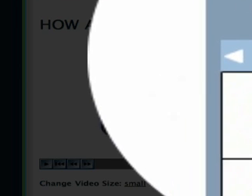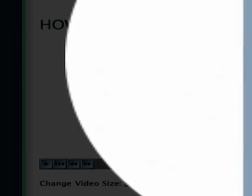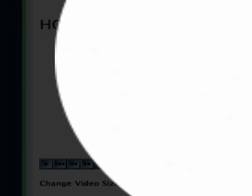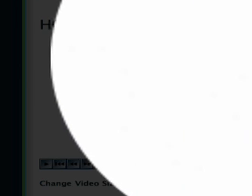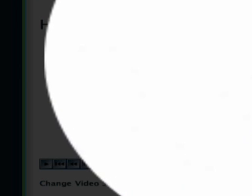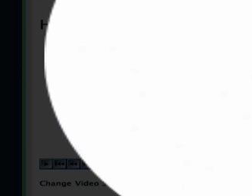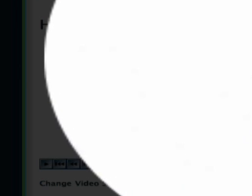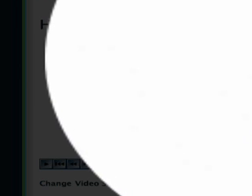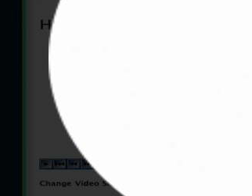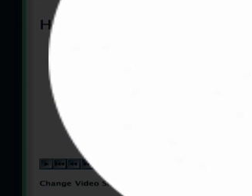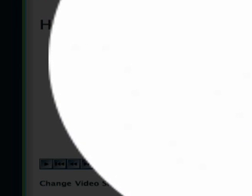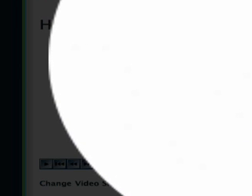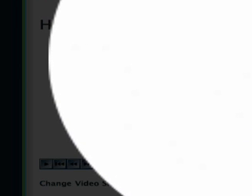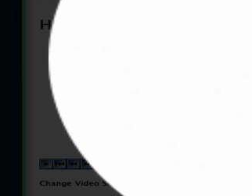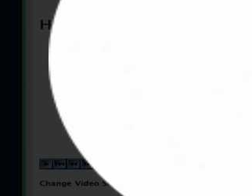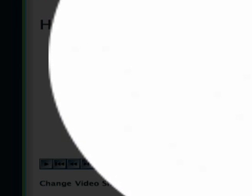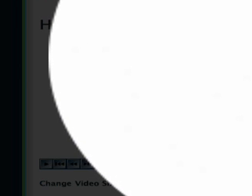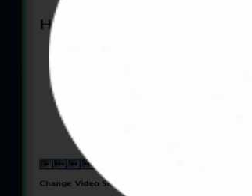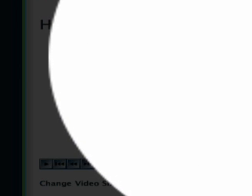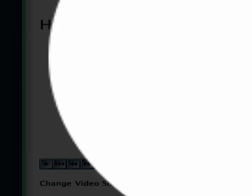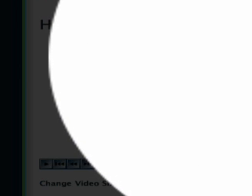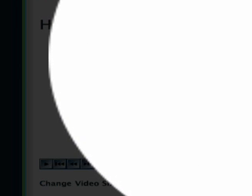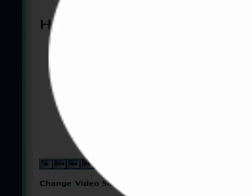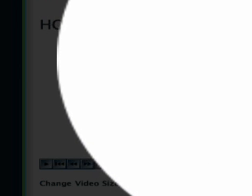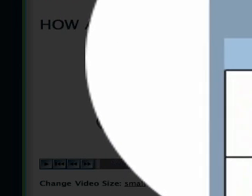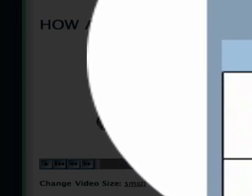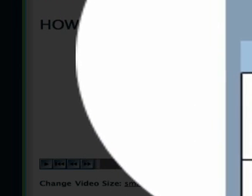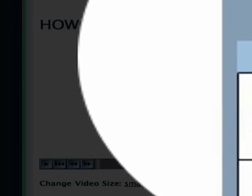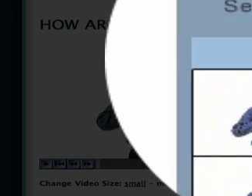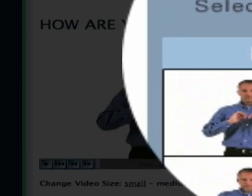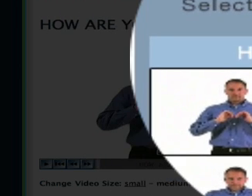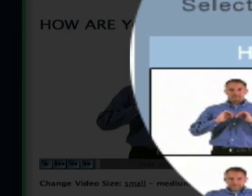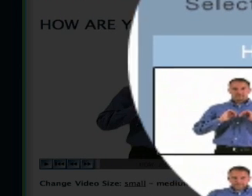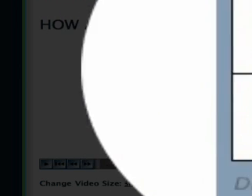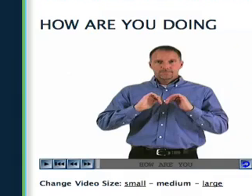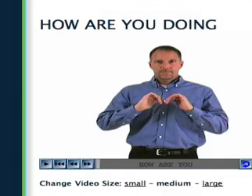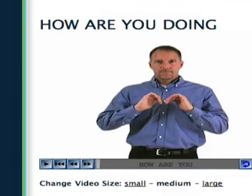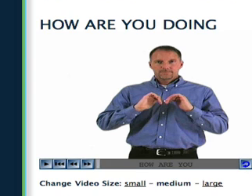And if I click the back arrow, it now says HOW ARE YOU.